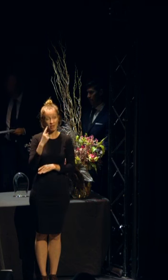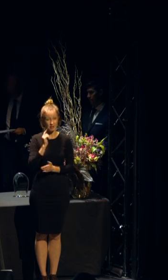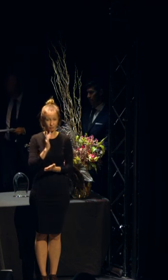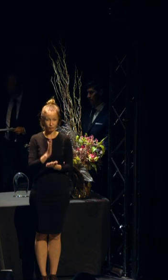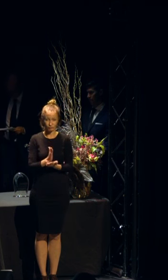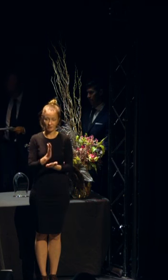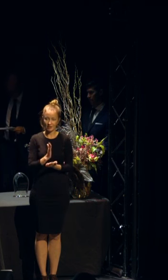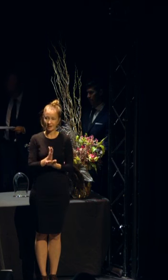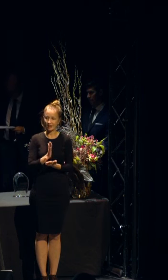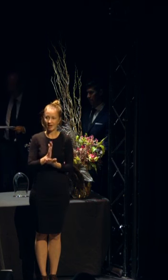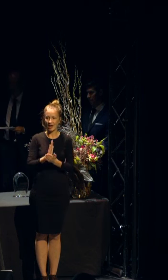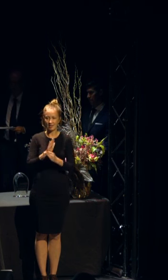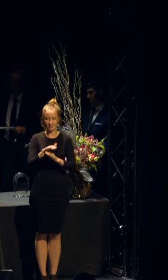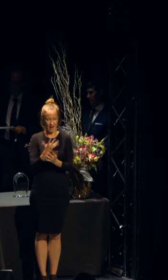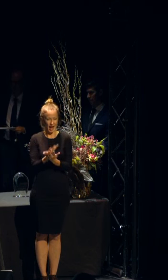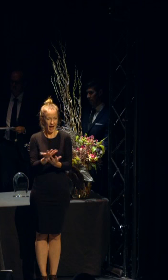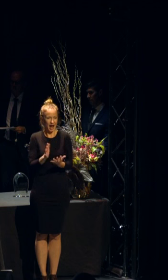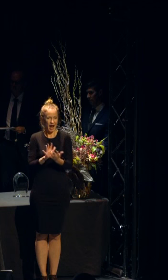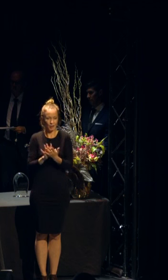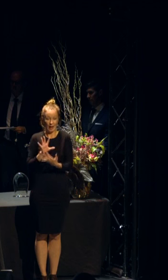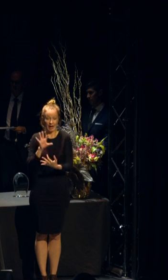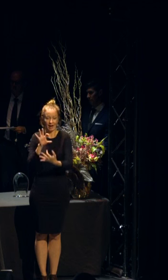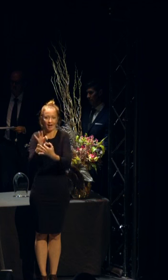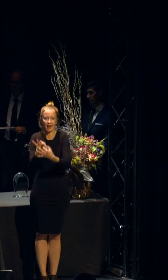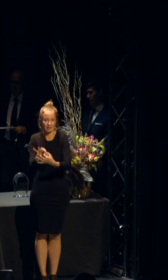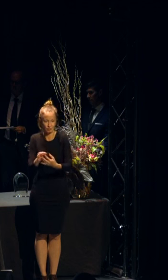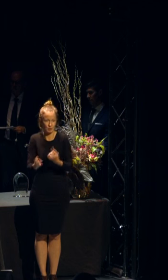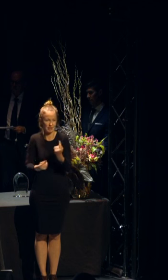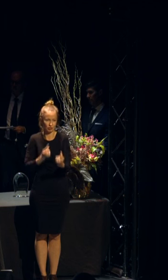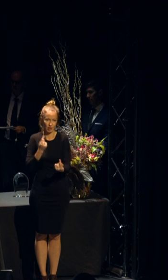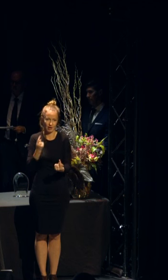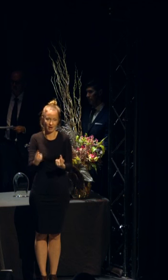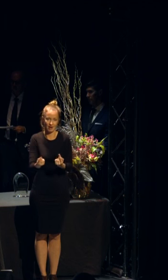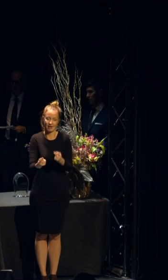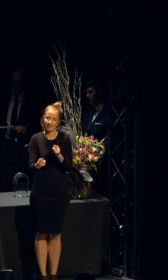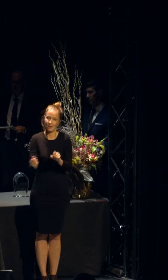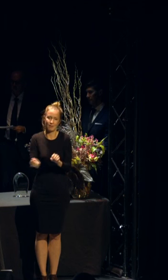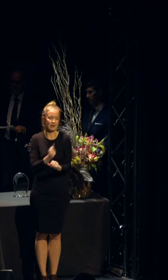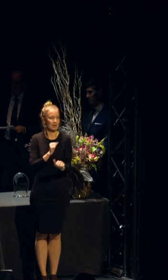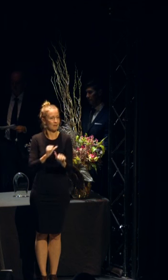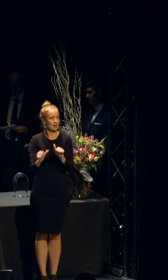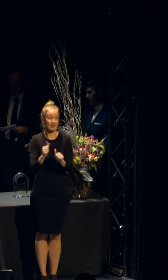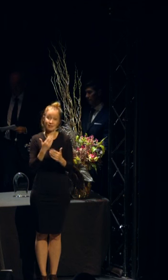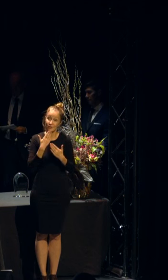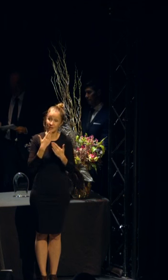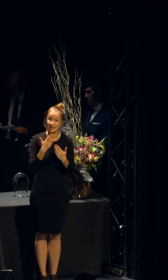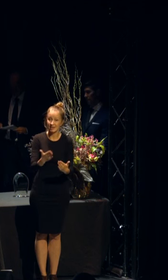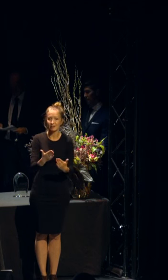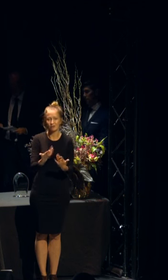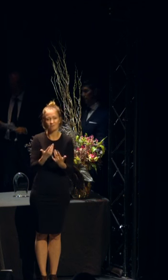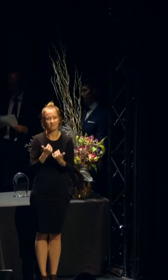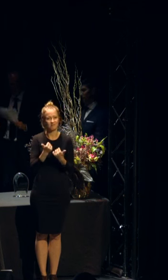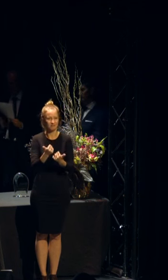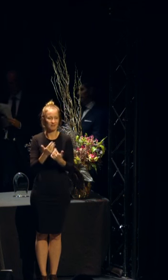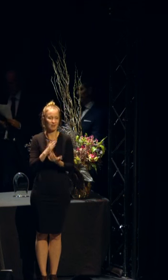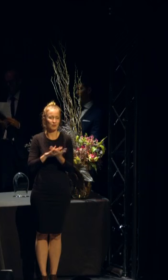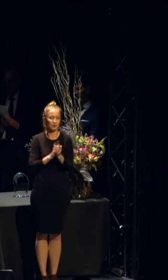it's really how we kind of connect with each other which makes it so much better. So, thank you, and I wish you all the very best.